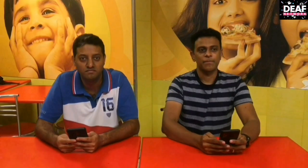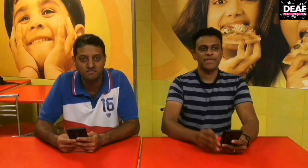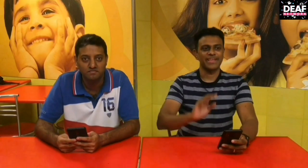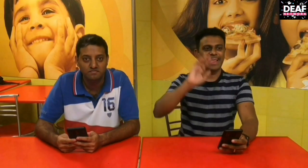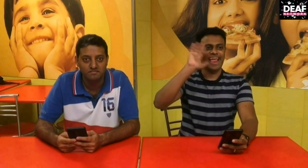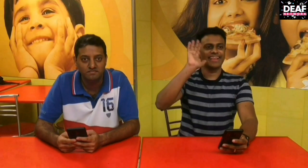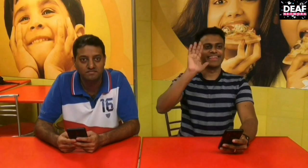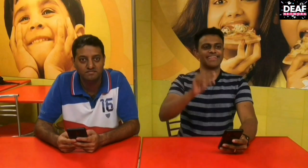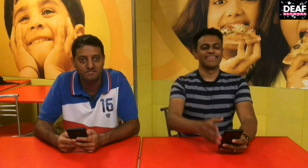Hi